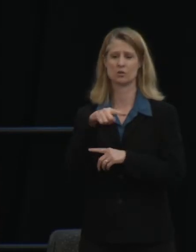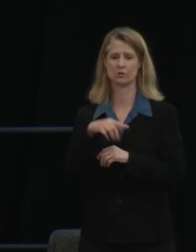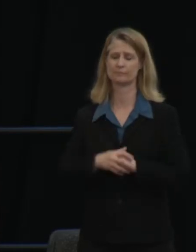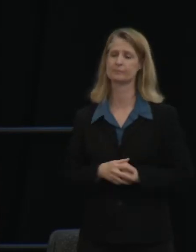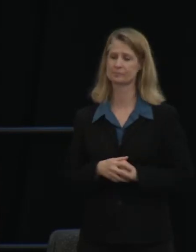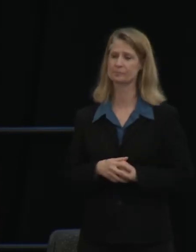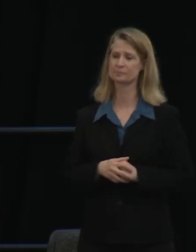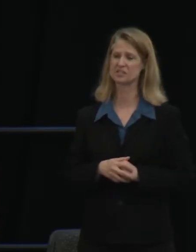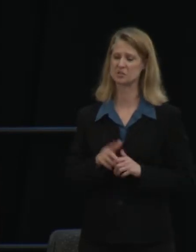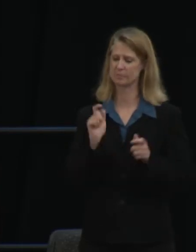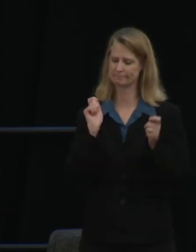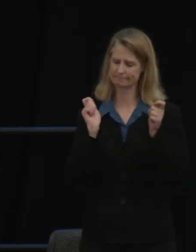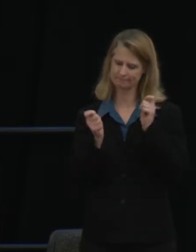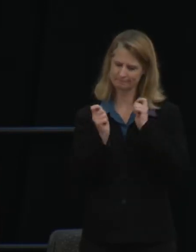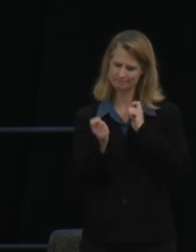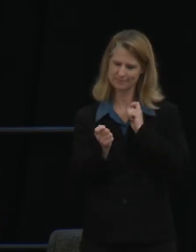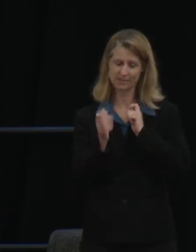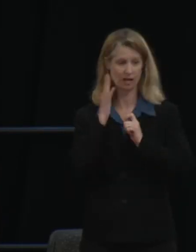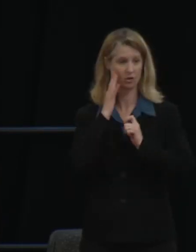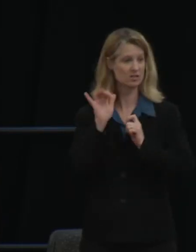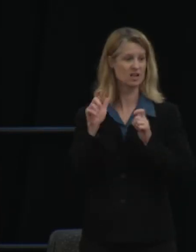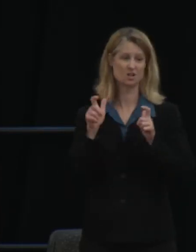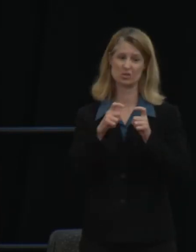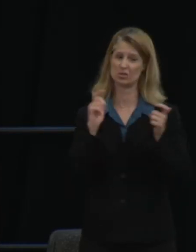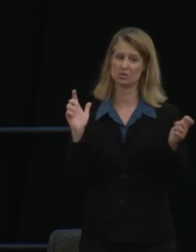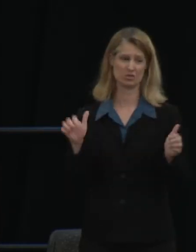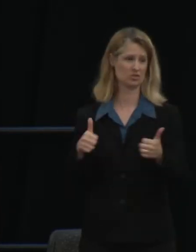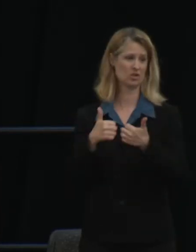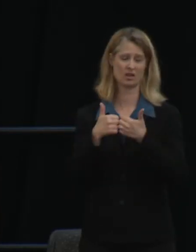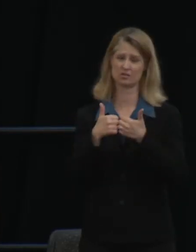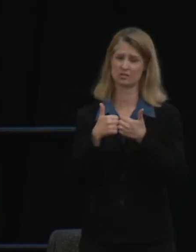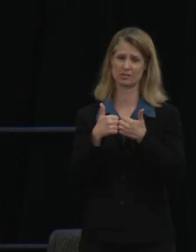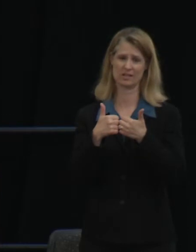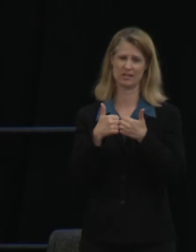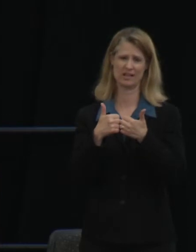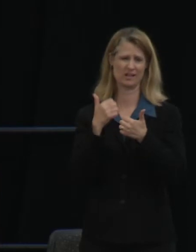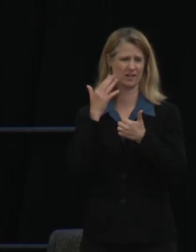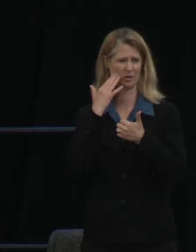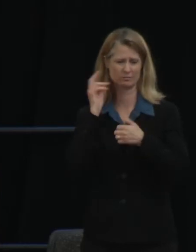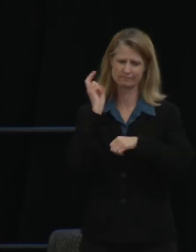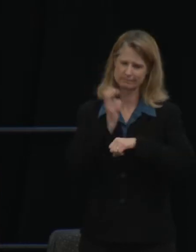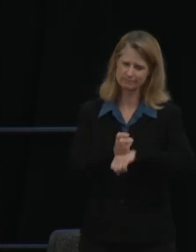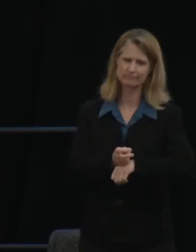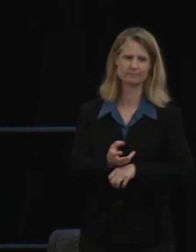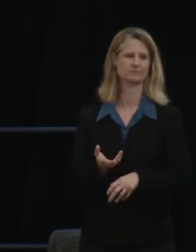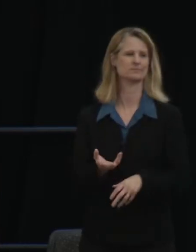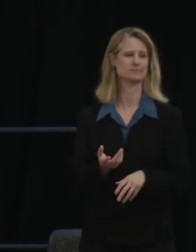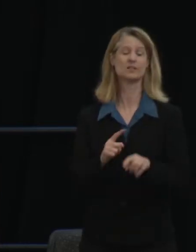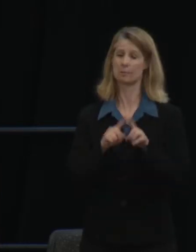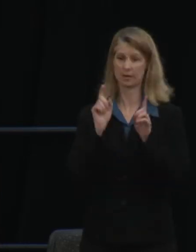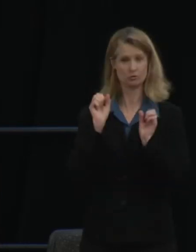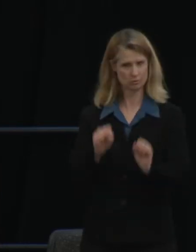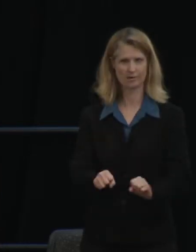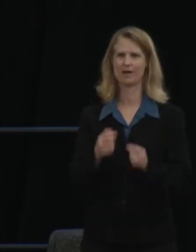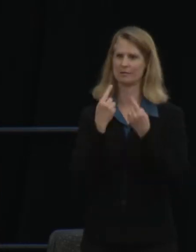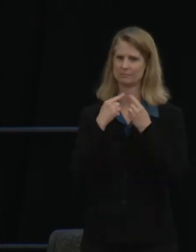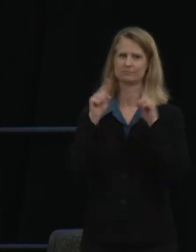Now, I know that that's a big challenge, and a really daunting task, but you can do it,